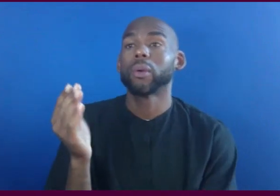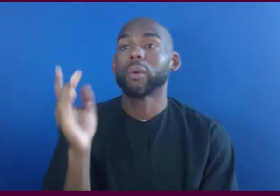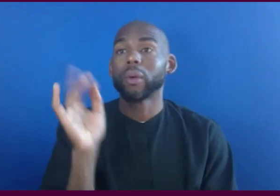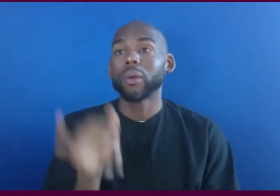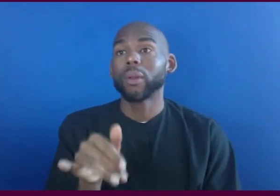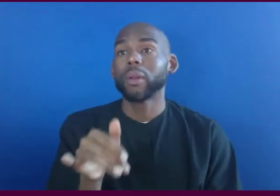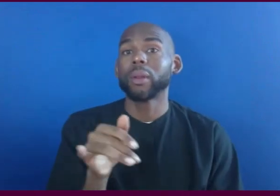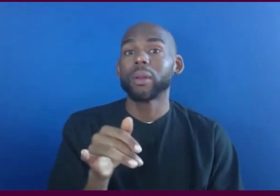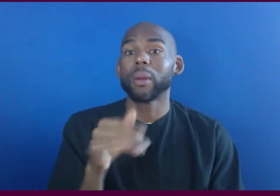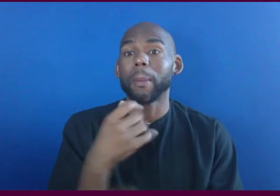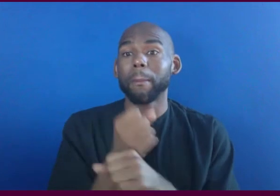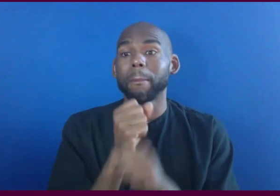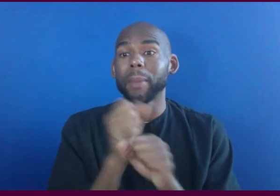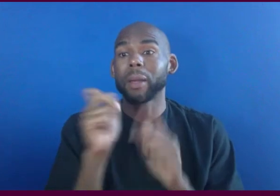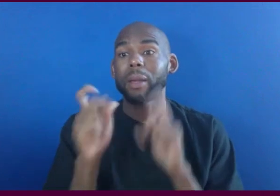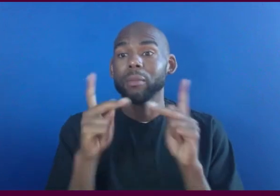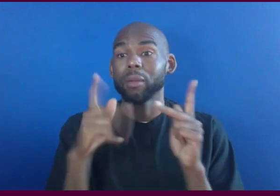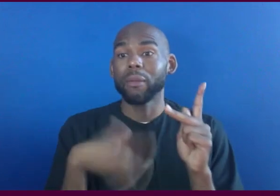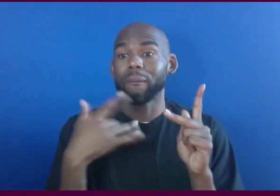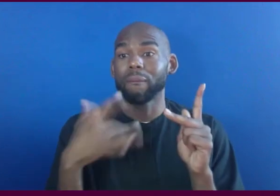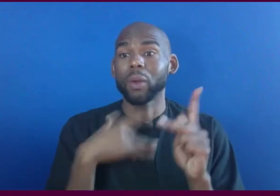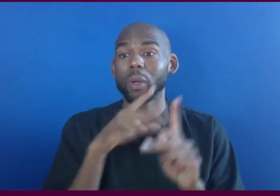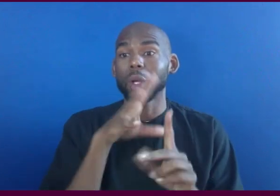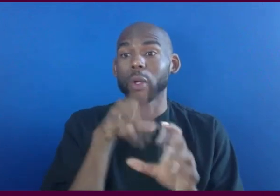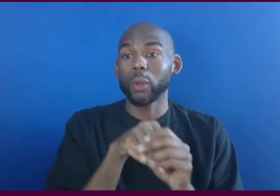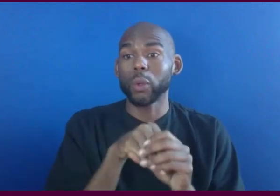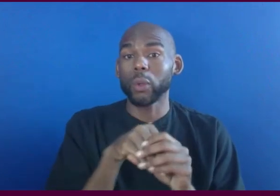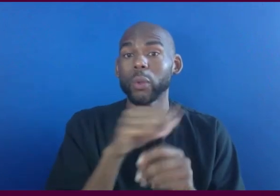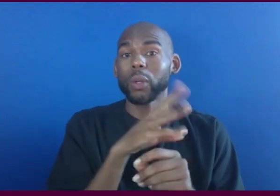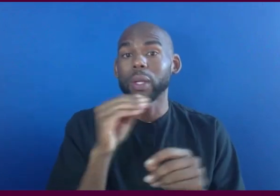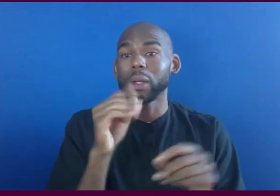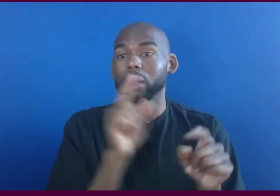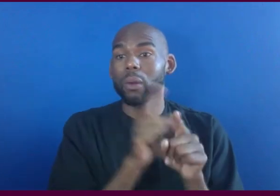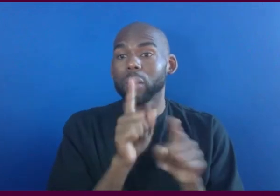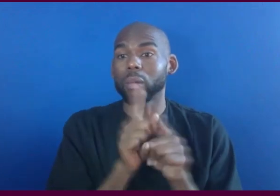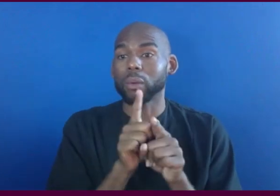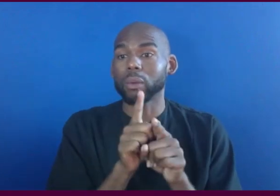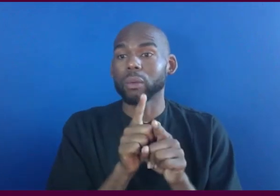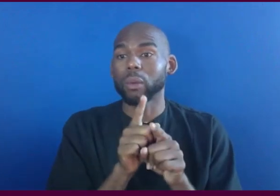it makes people feel included.